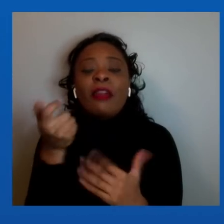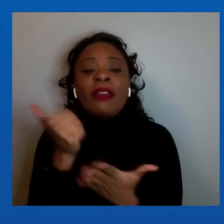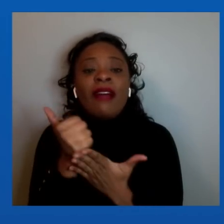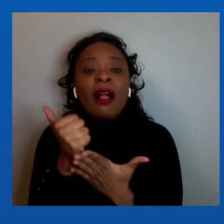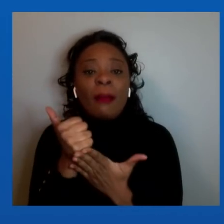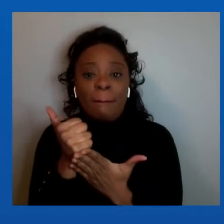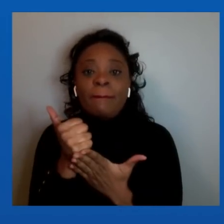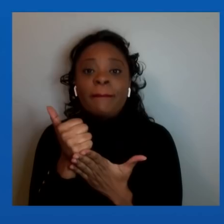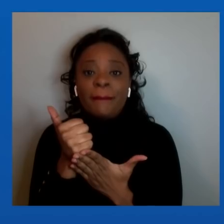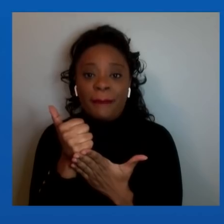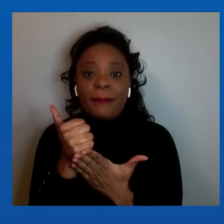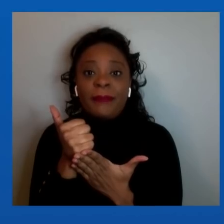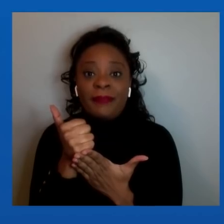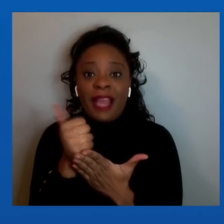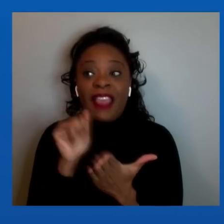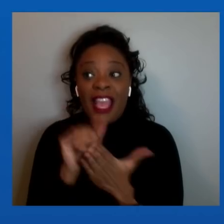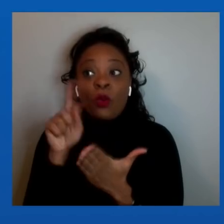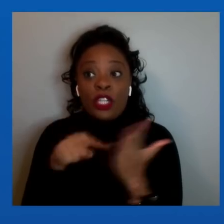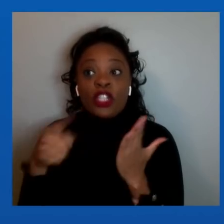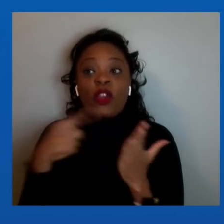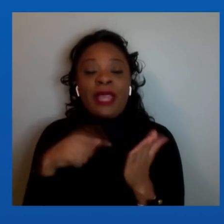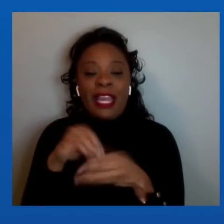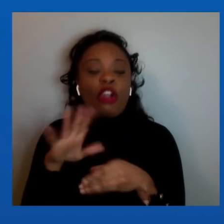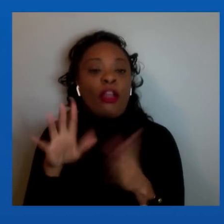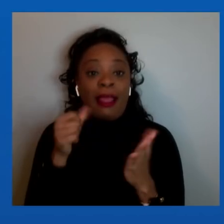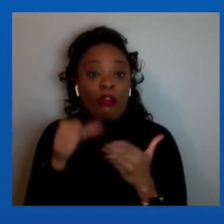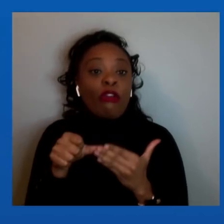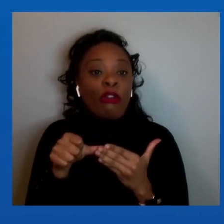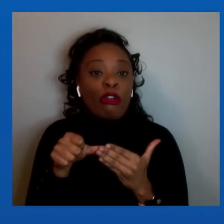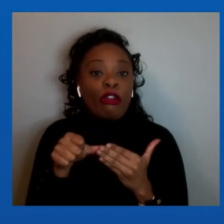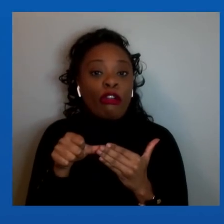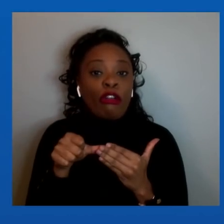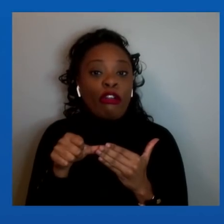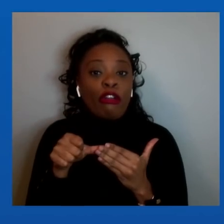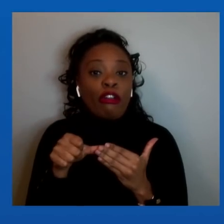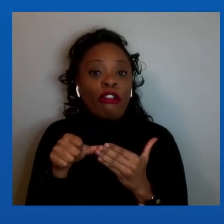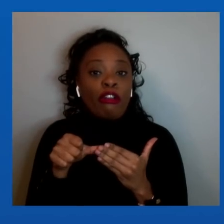and that's what she told me in her note -- a hand up, not a handout. A hand up.